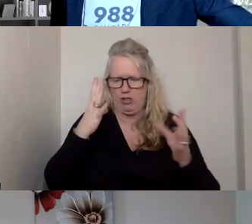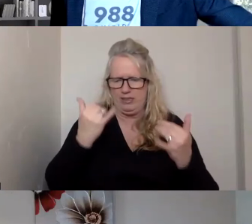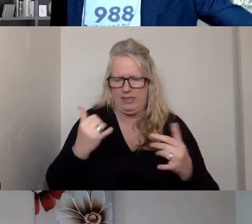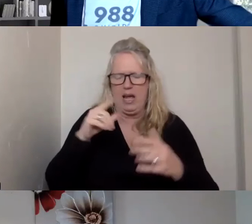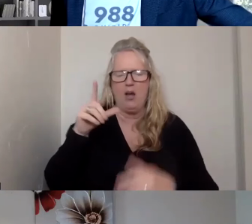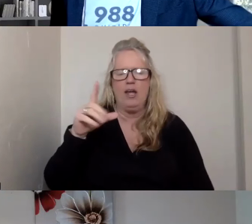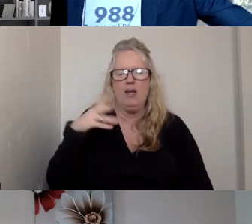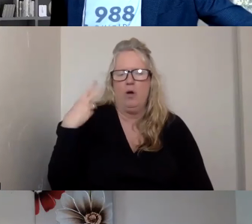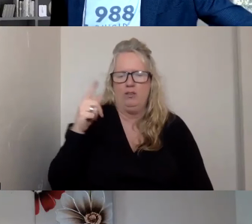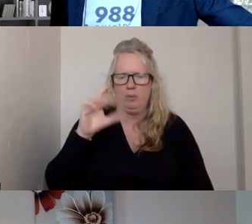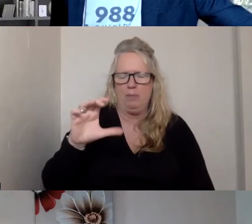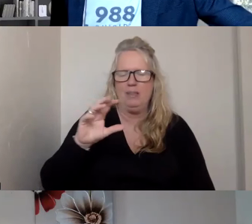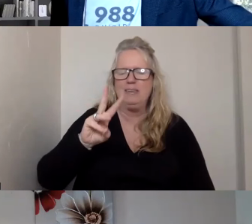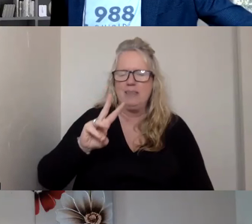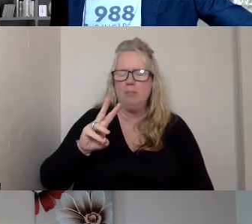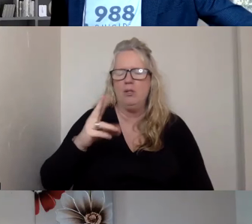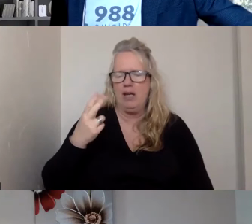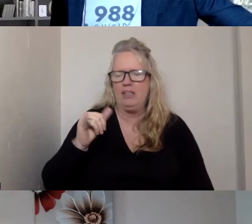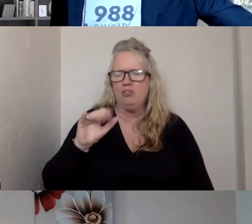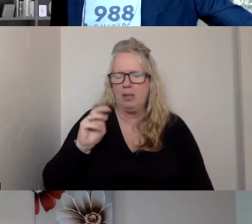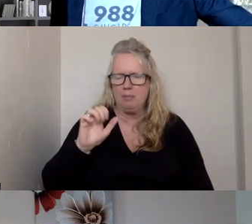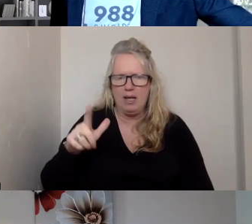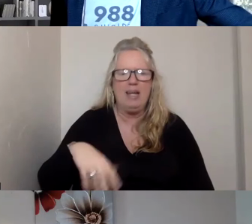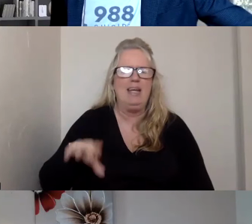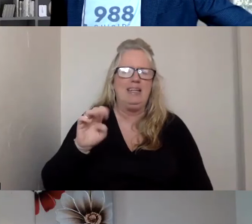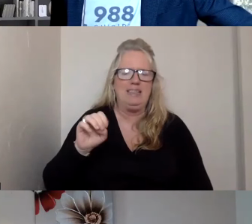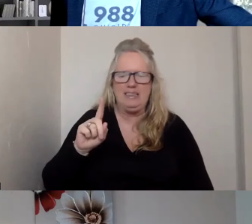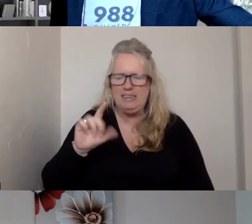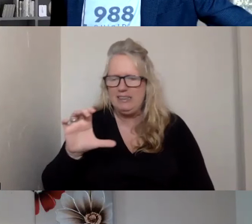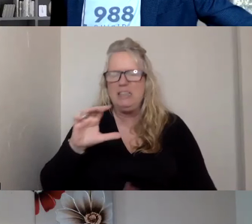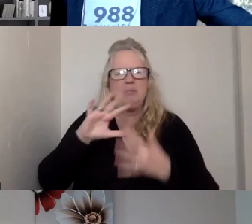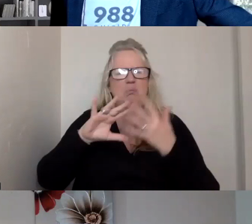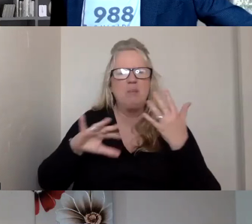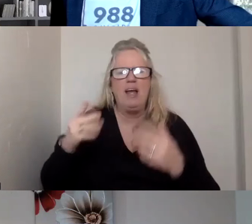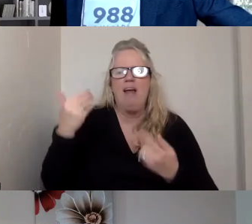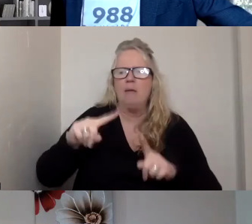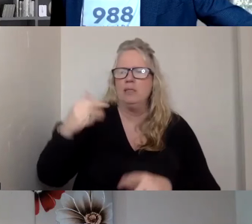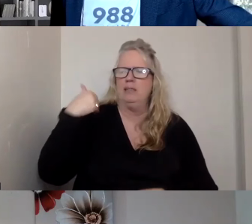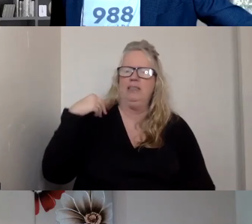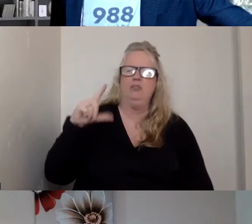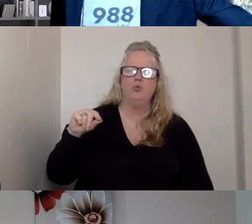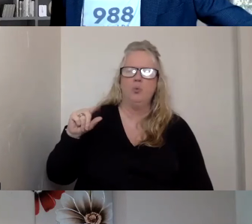DOUBLE IHL WITH EDC AND OTHERS IN 2019 AND WE ARE LOOKING AT